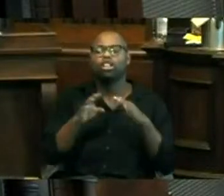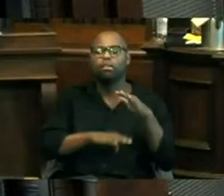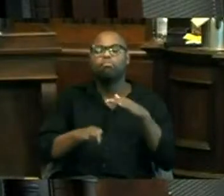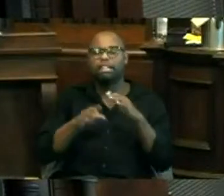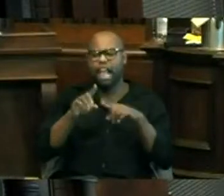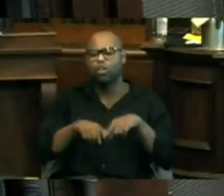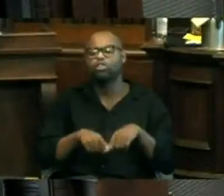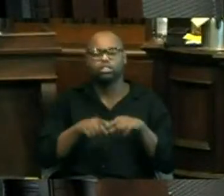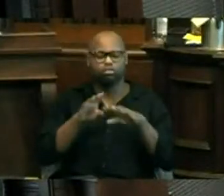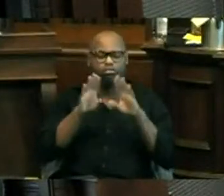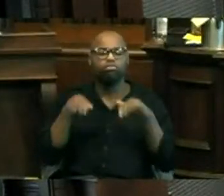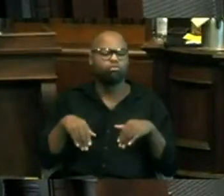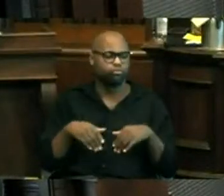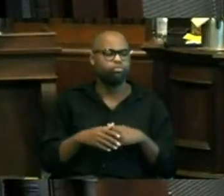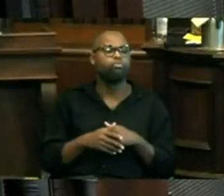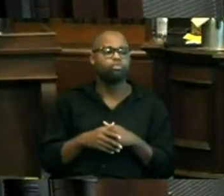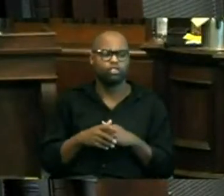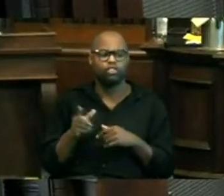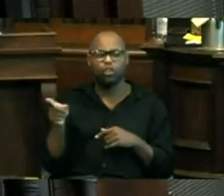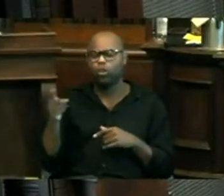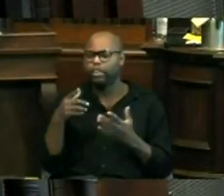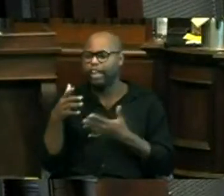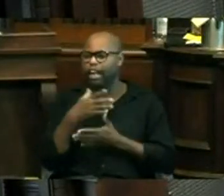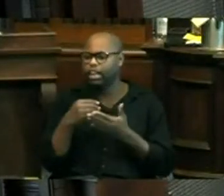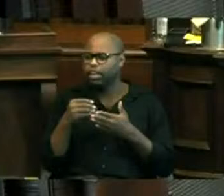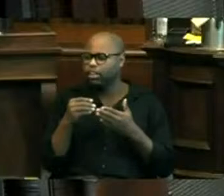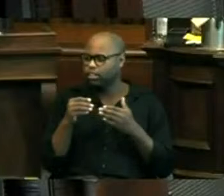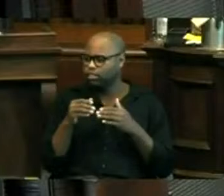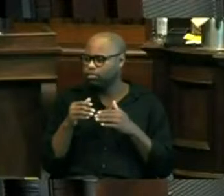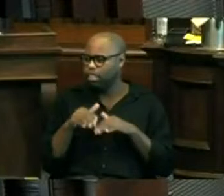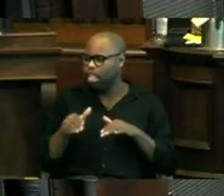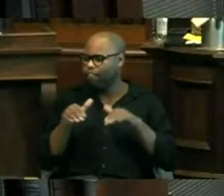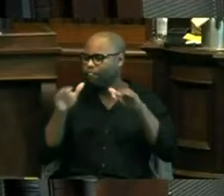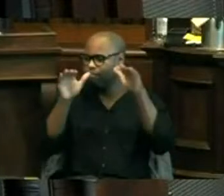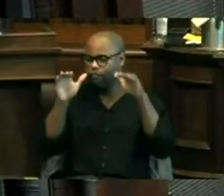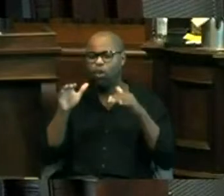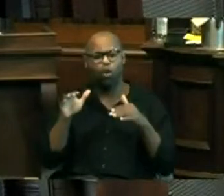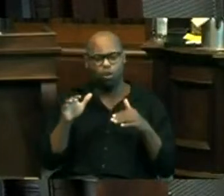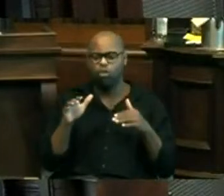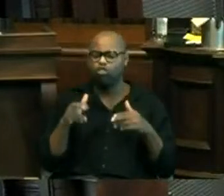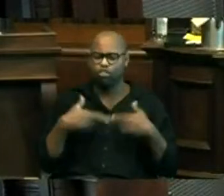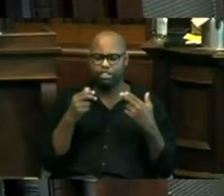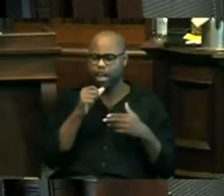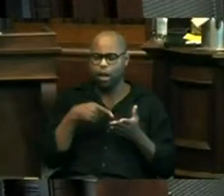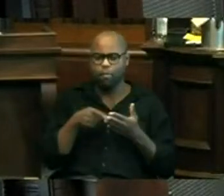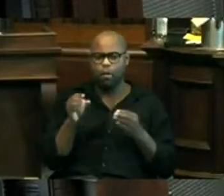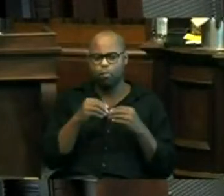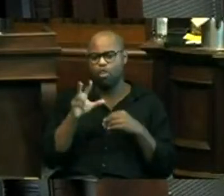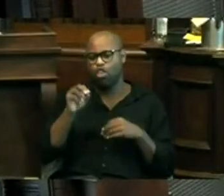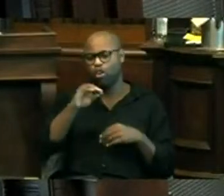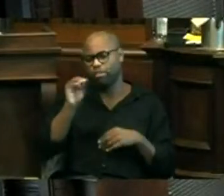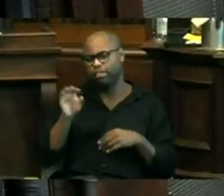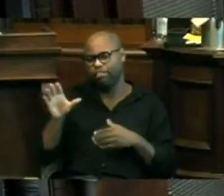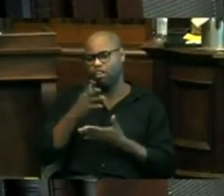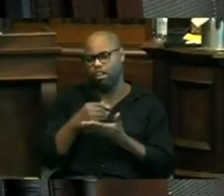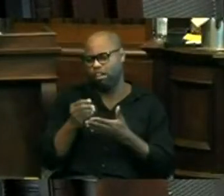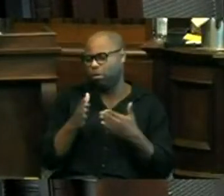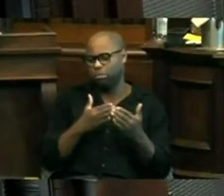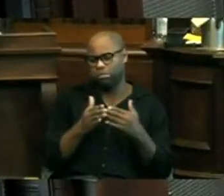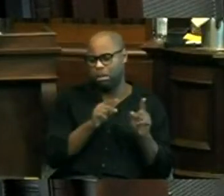associated with this. So many of the residents, regardless of the income levels that we discussed,